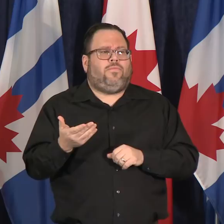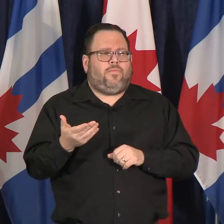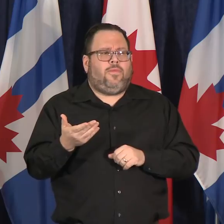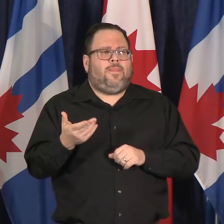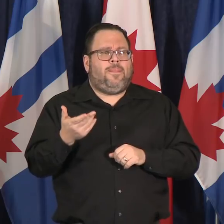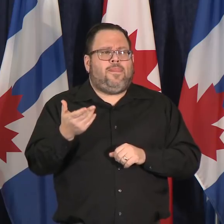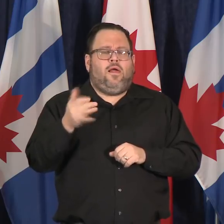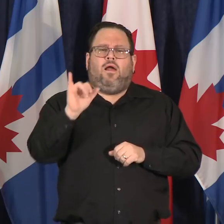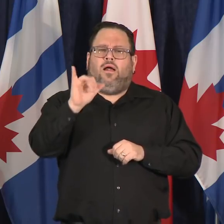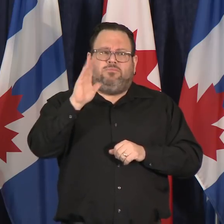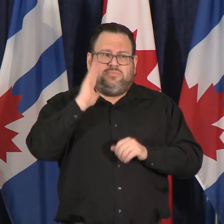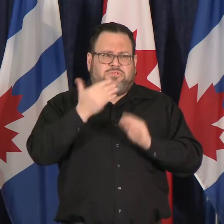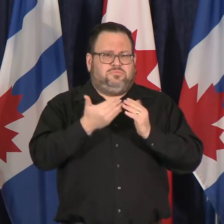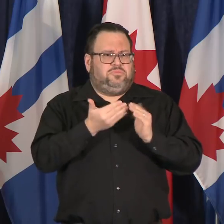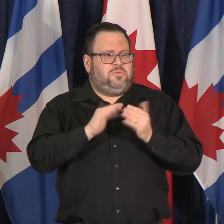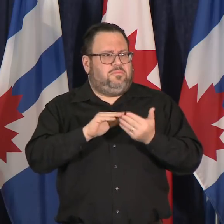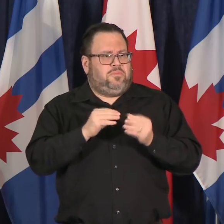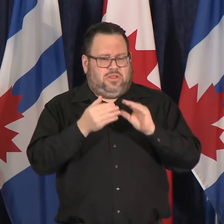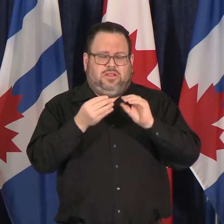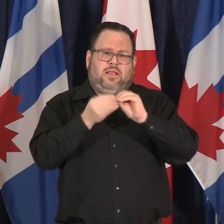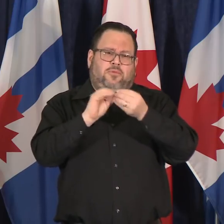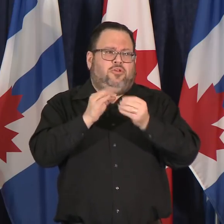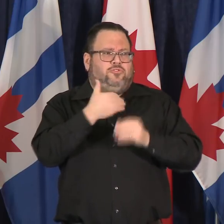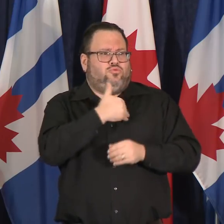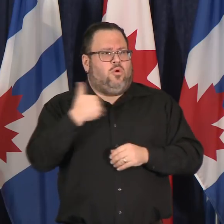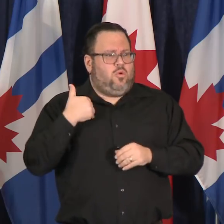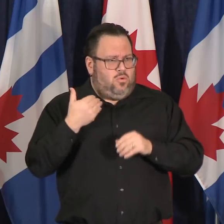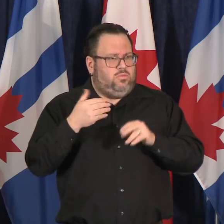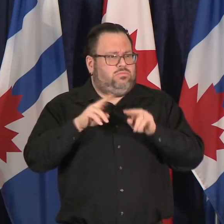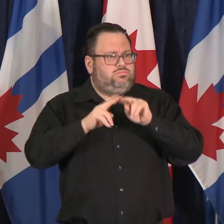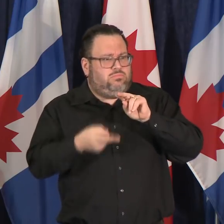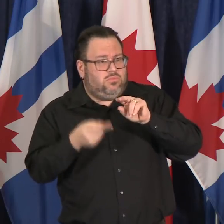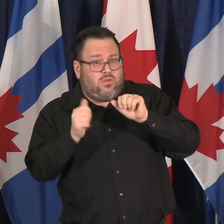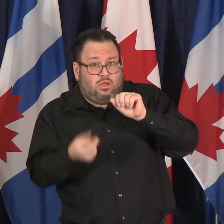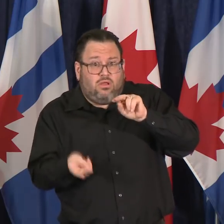of the woods they could they could easily rise again that is a possibility